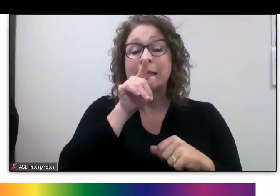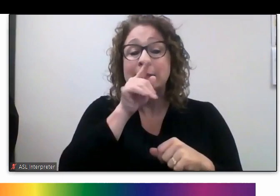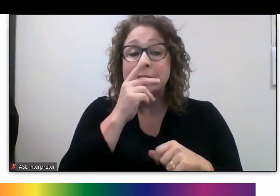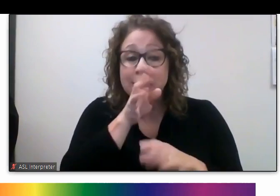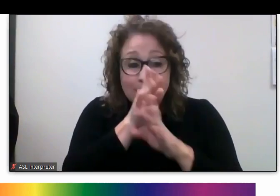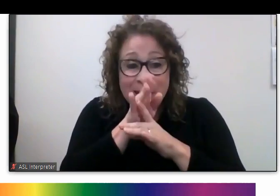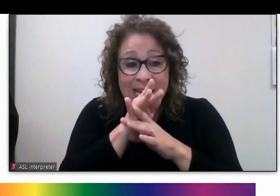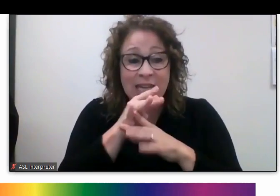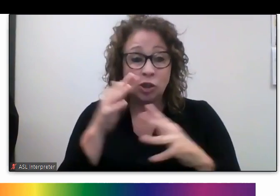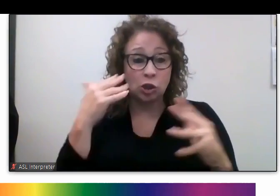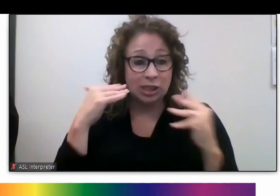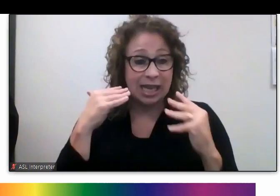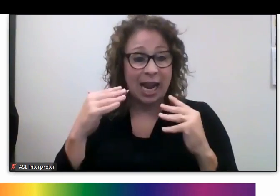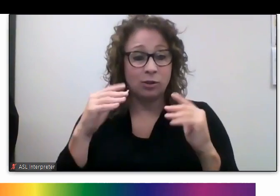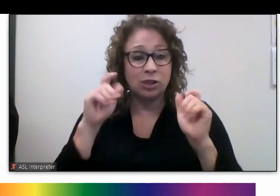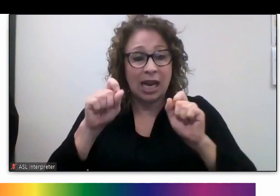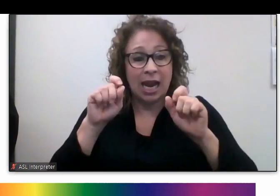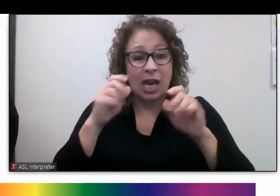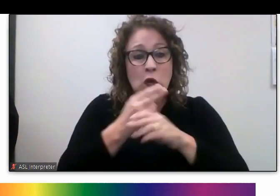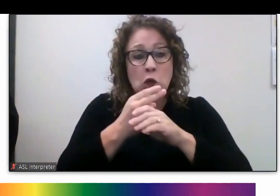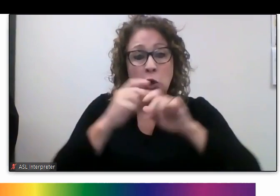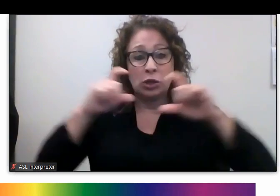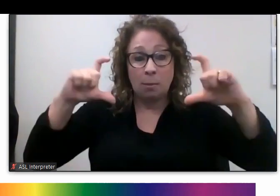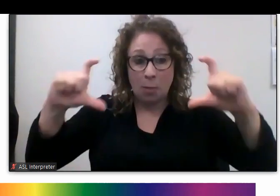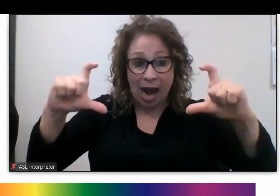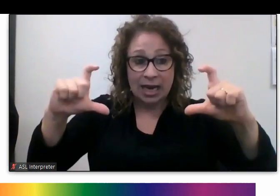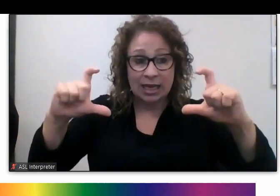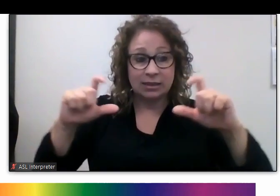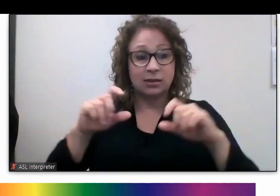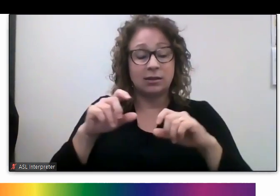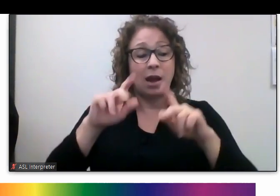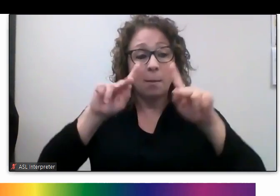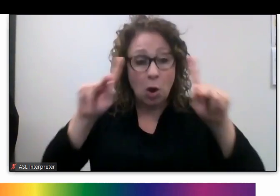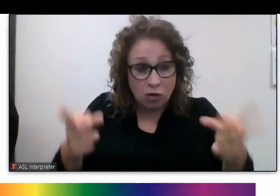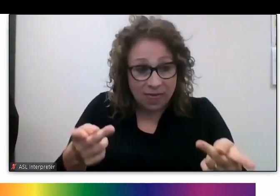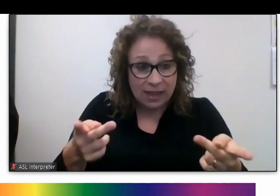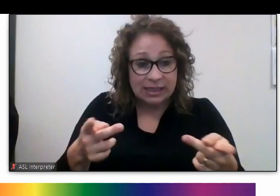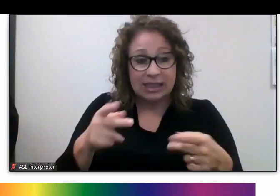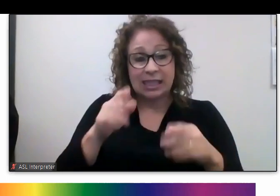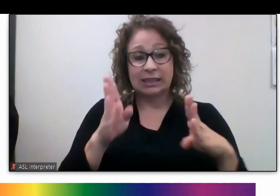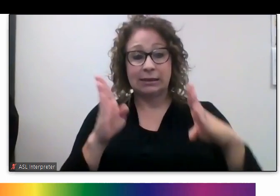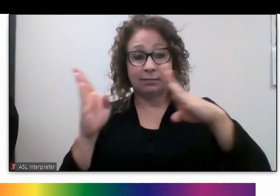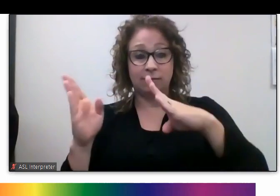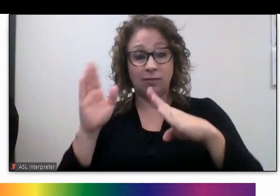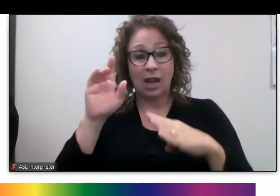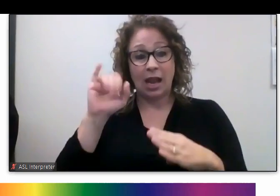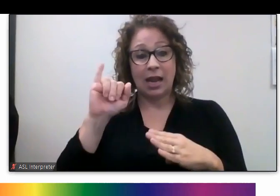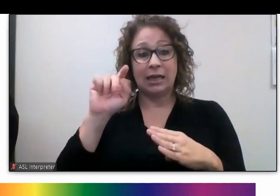parenthesis, and italics. Ideally, your caption should be available in multiple languages